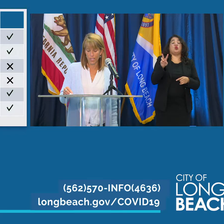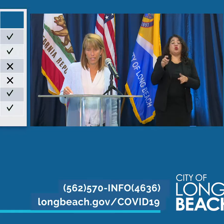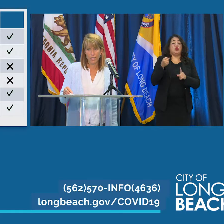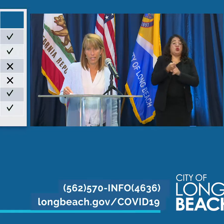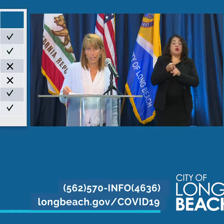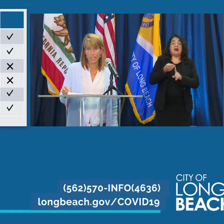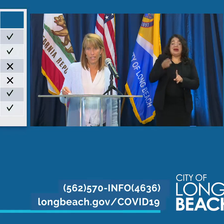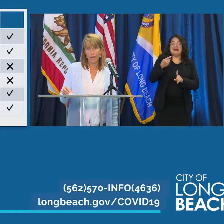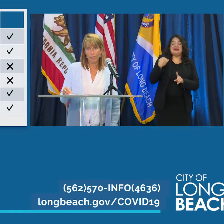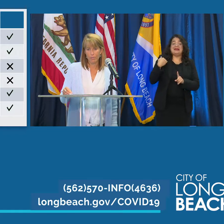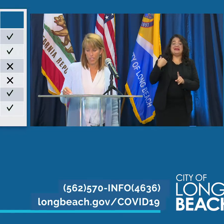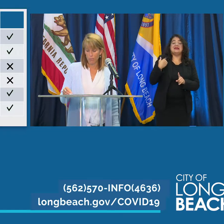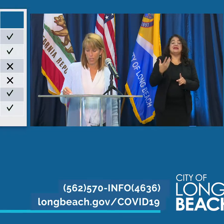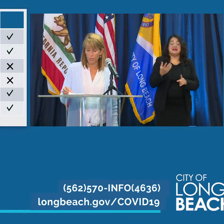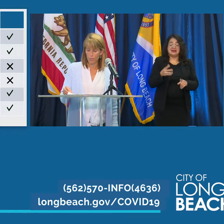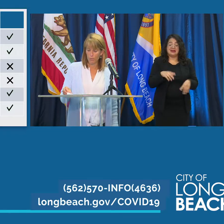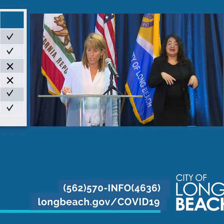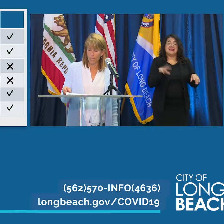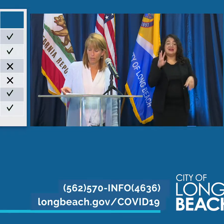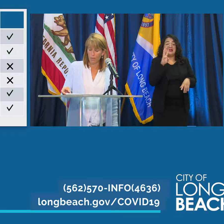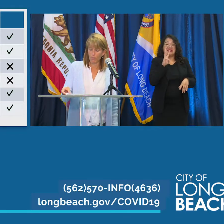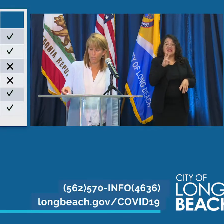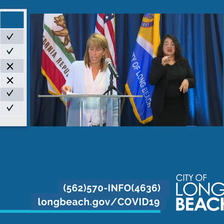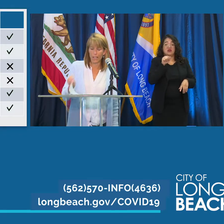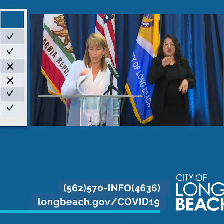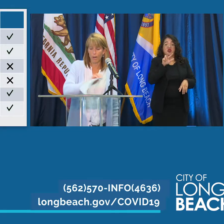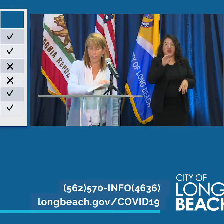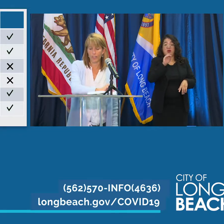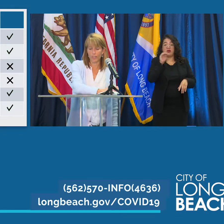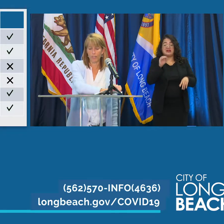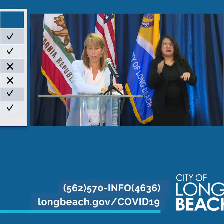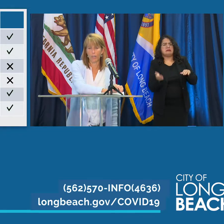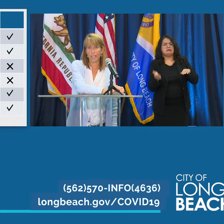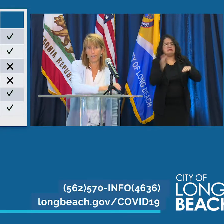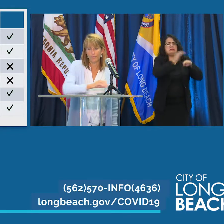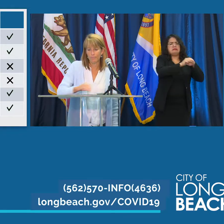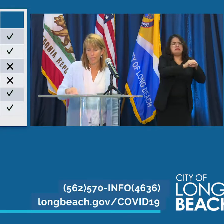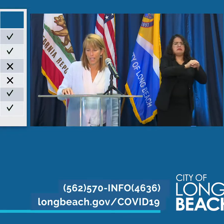rates. This is up from 6.3% when we began the process of opening.